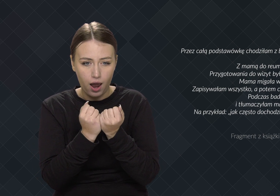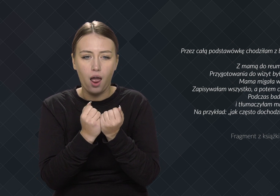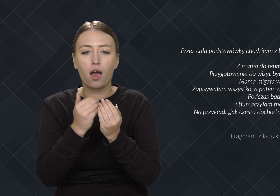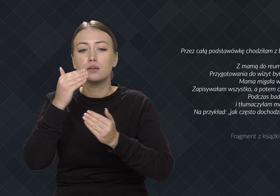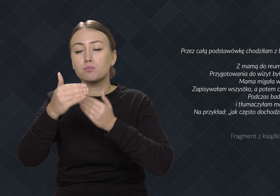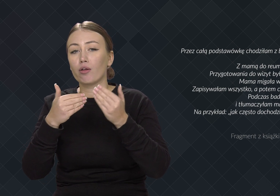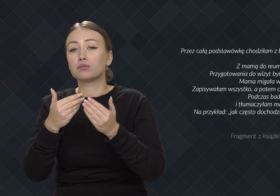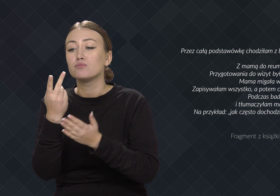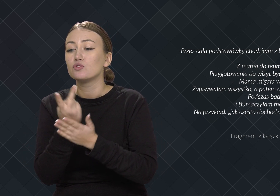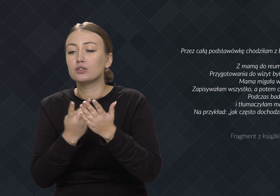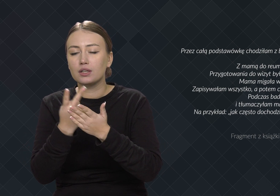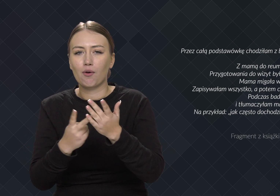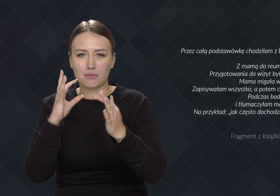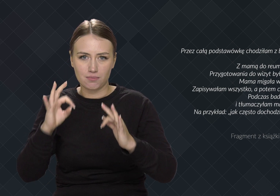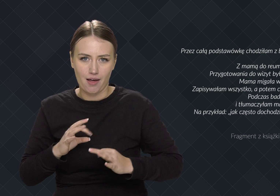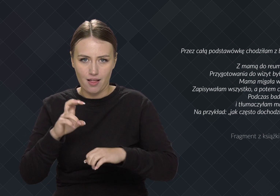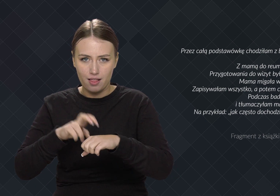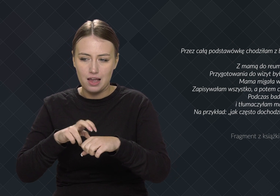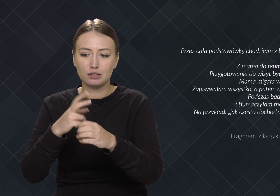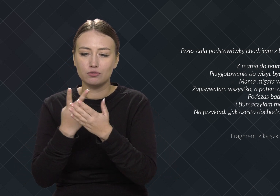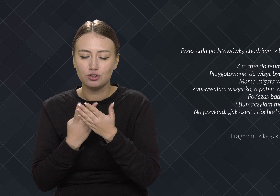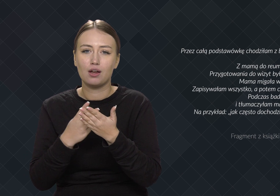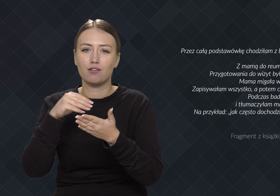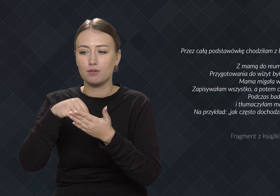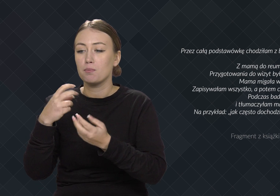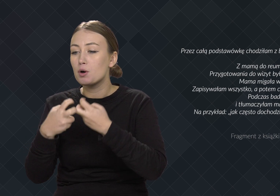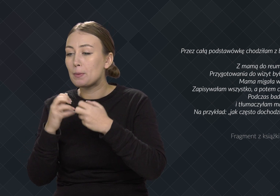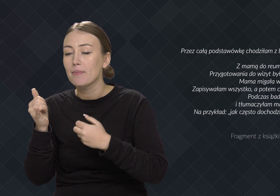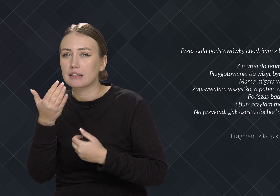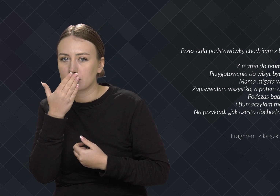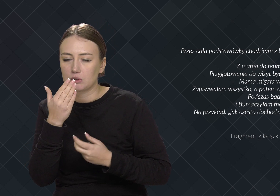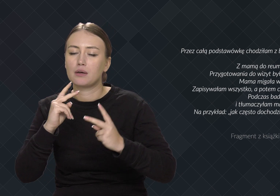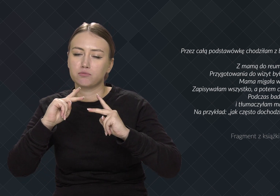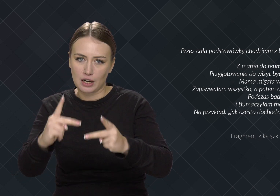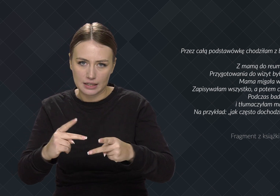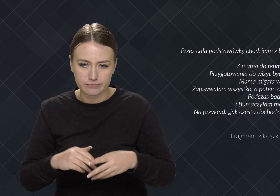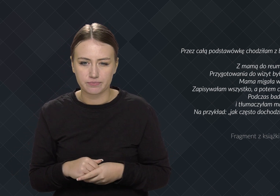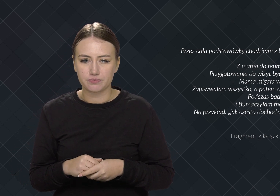and then I read it to the doctor.